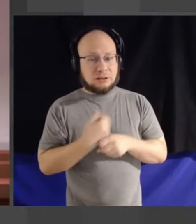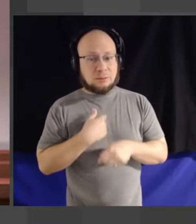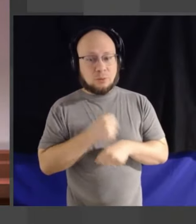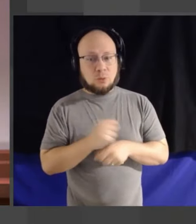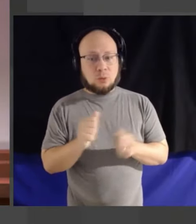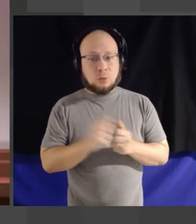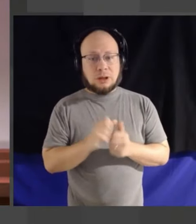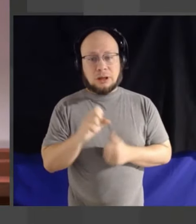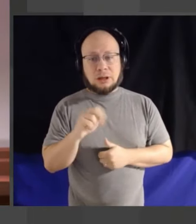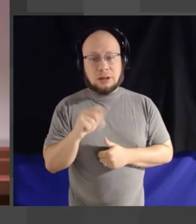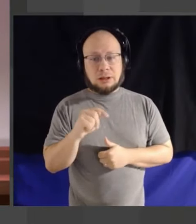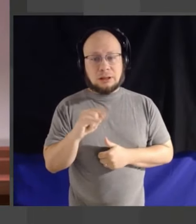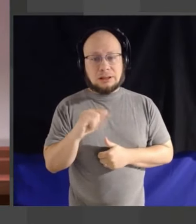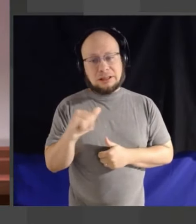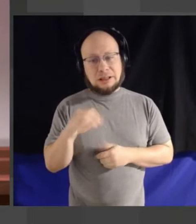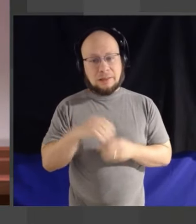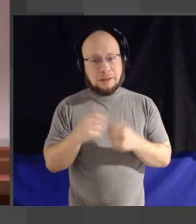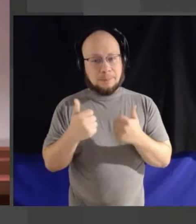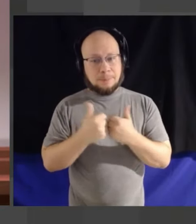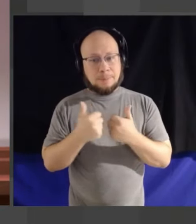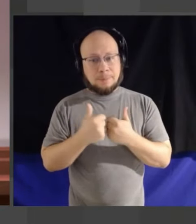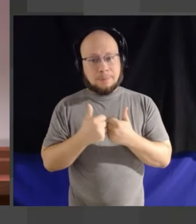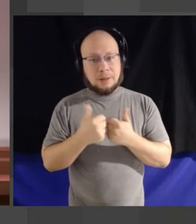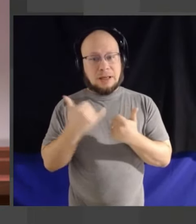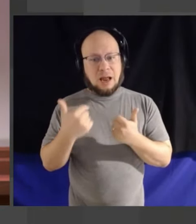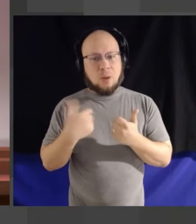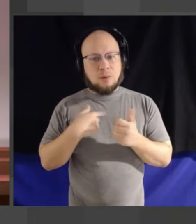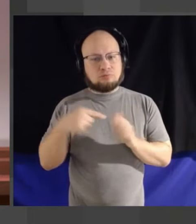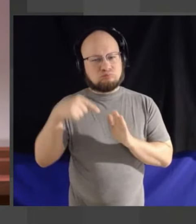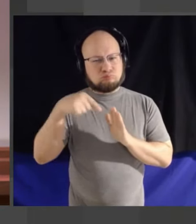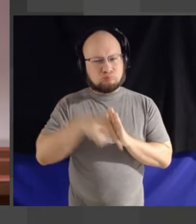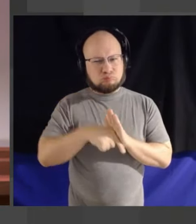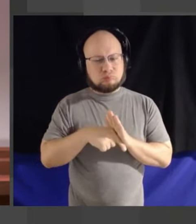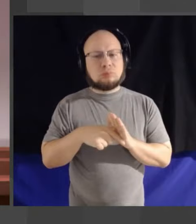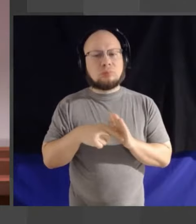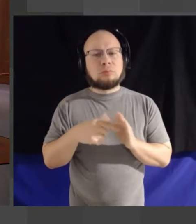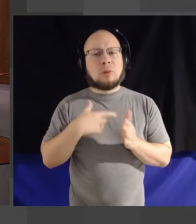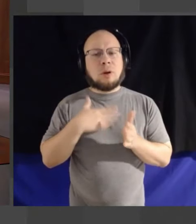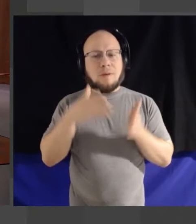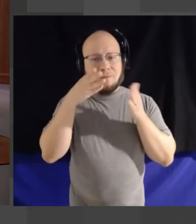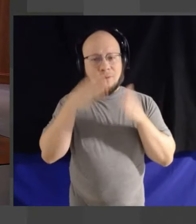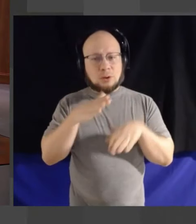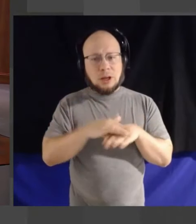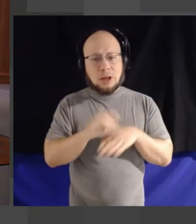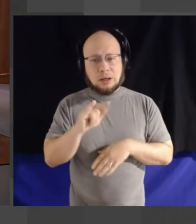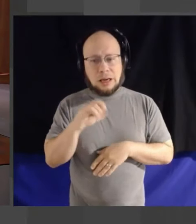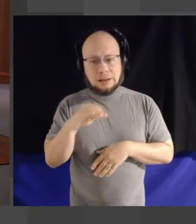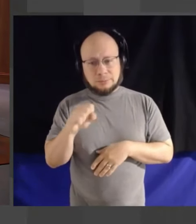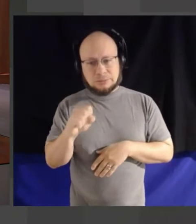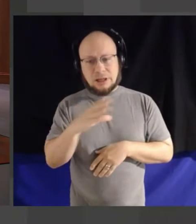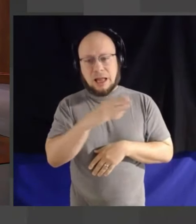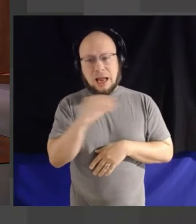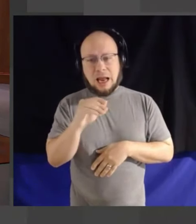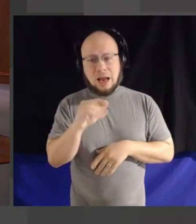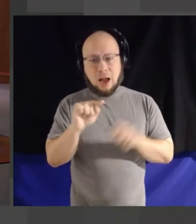WE'VE BEEN DOING A LOT OF WORK WITH THE ENTITIES IN THE GAME SO THIS TIME WE'VE DOUBLED DOWN AND